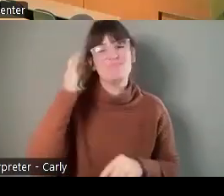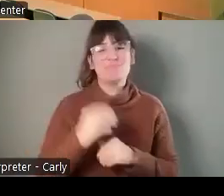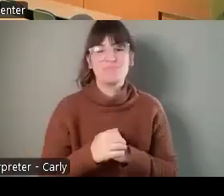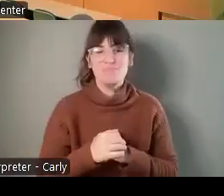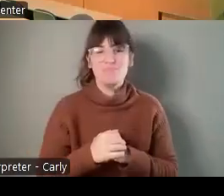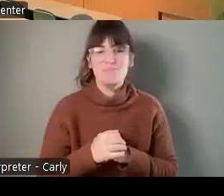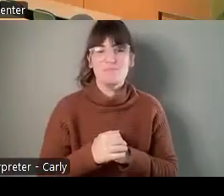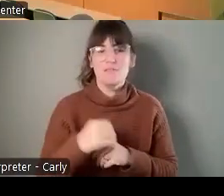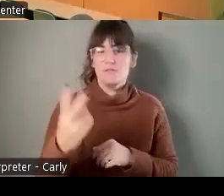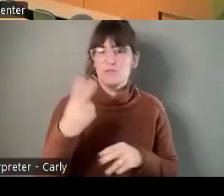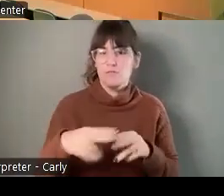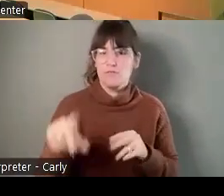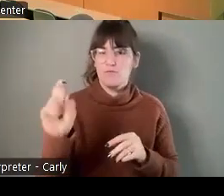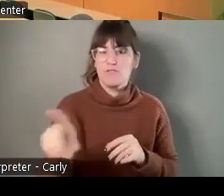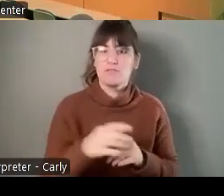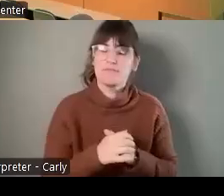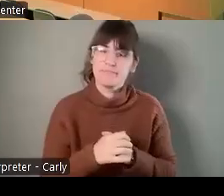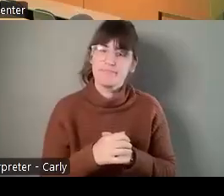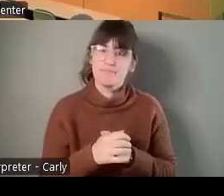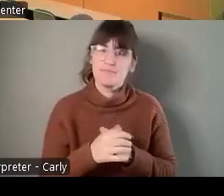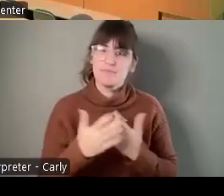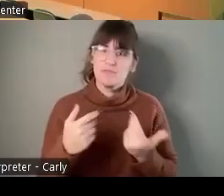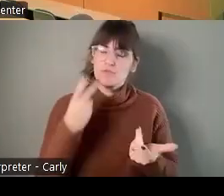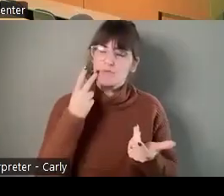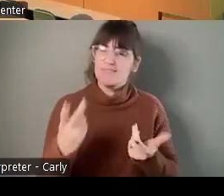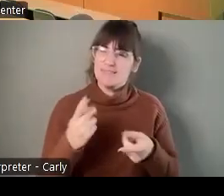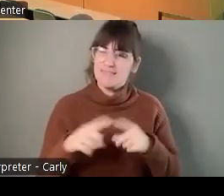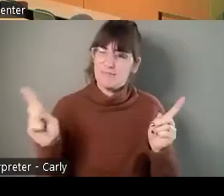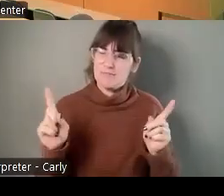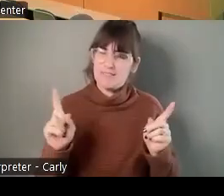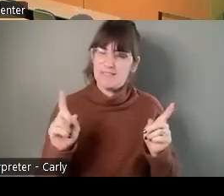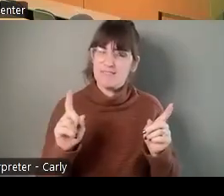two brief questions is are there differences in kind of your medication management plan because